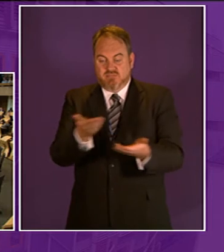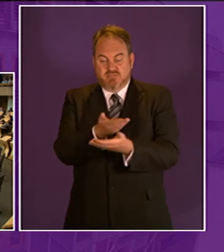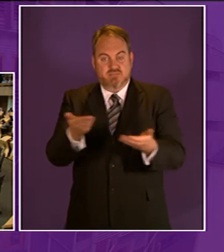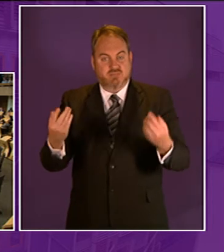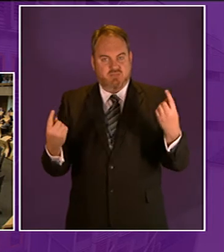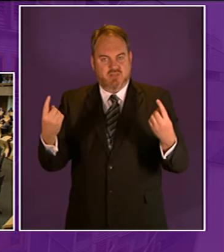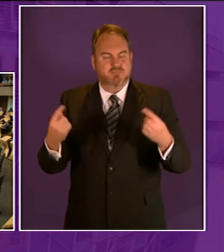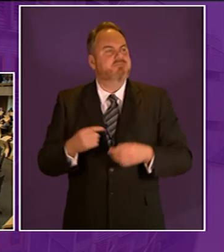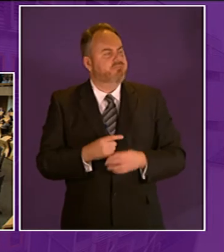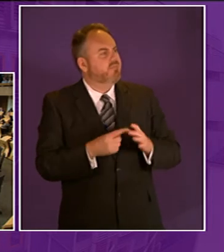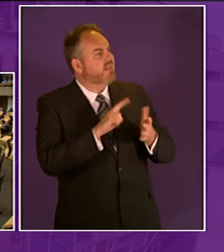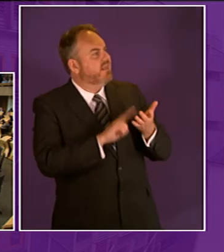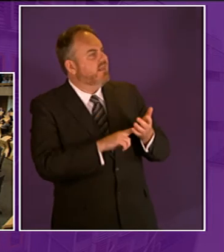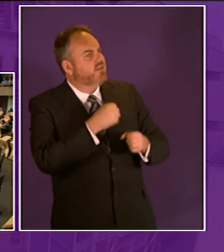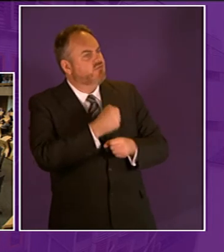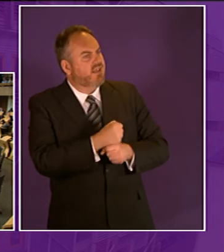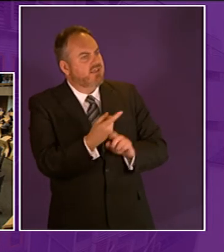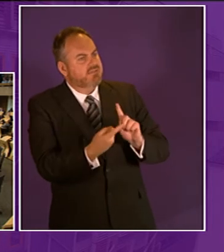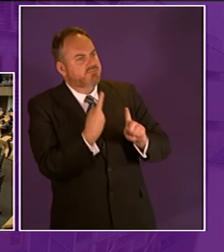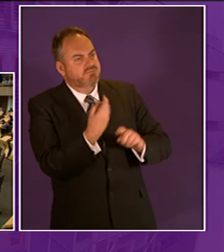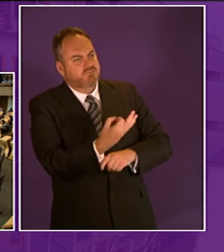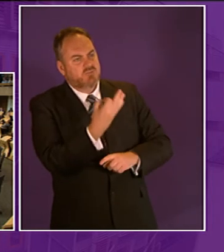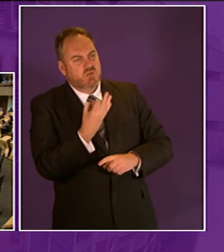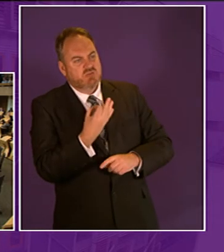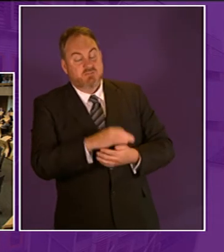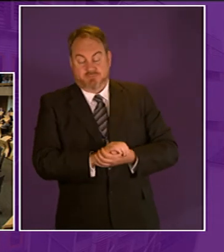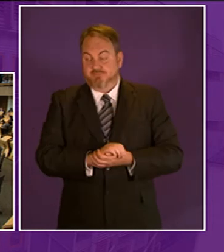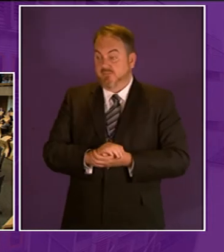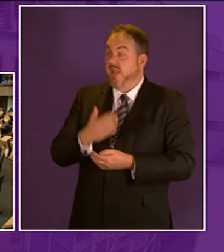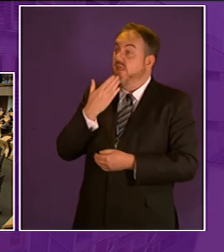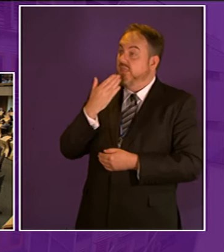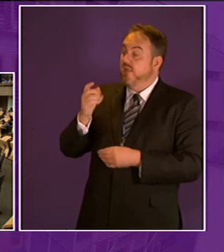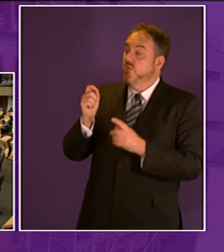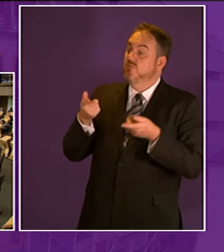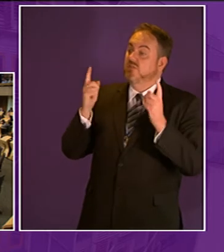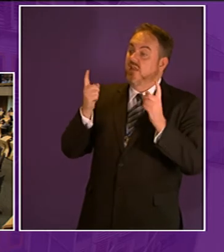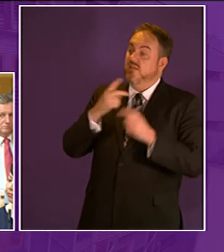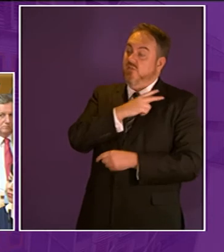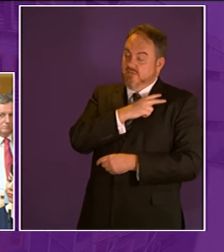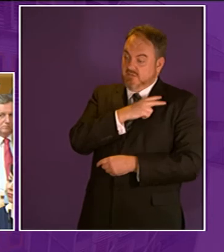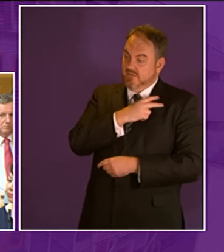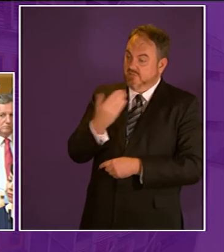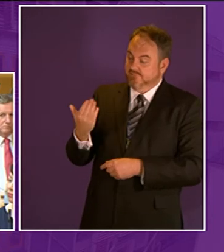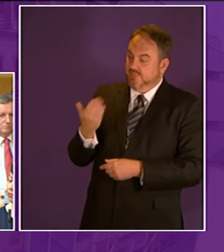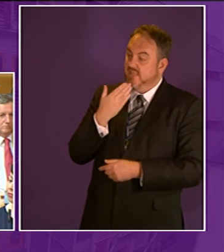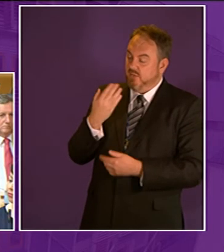Iain Gray (East Lothian) (Lab): I thank the cabinet secretary for early sight